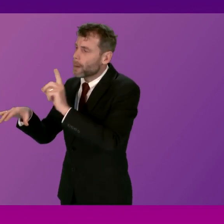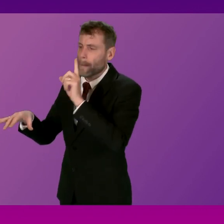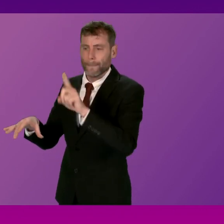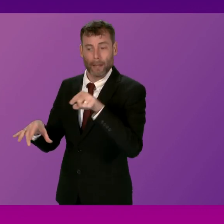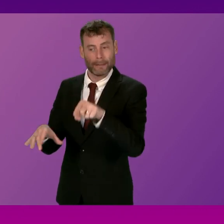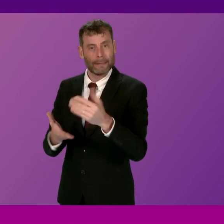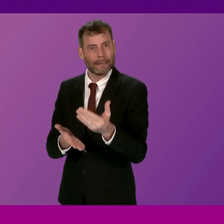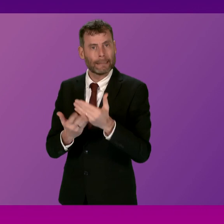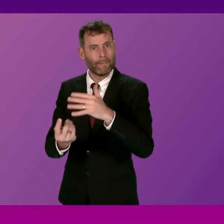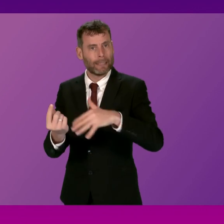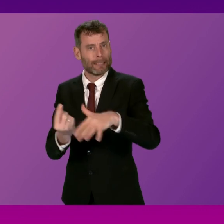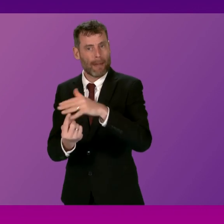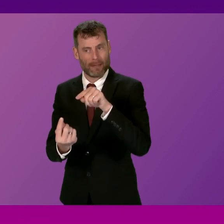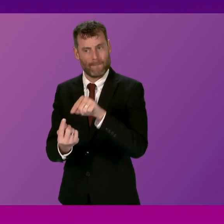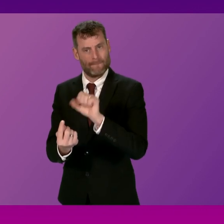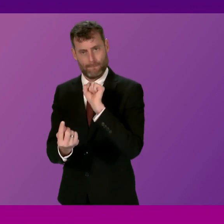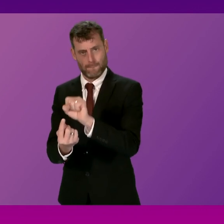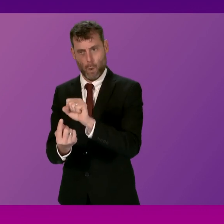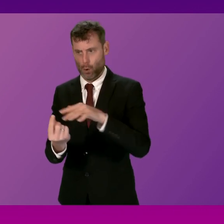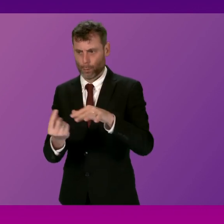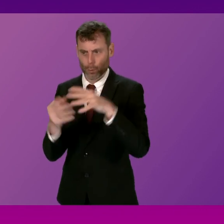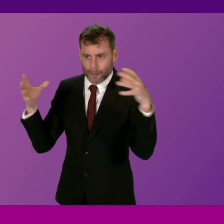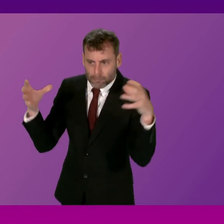which communities can gather and organise is equally important.